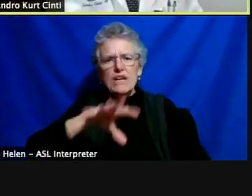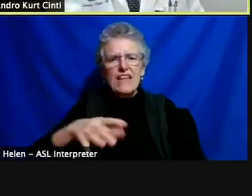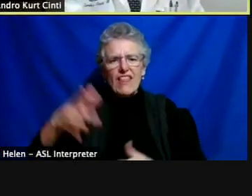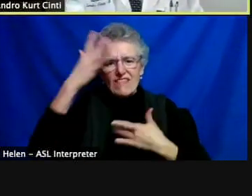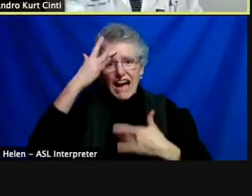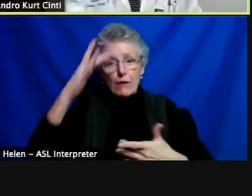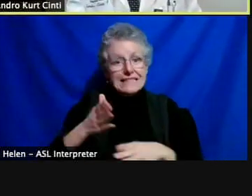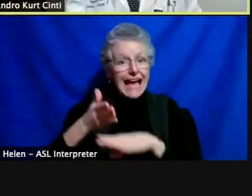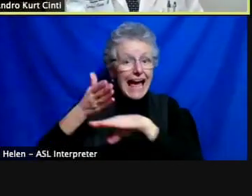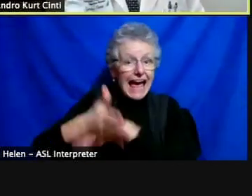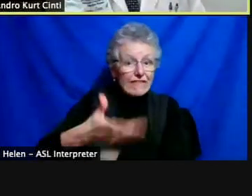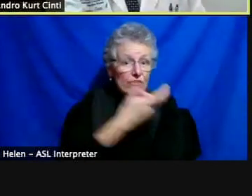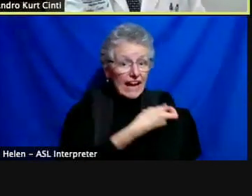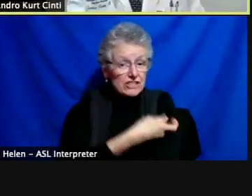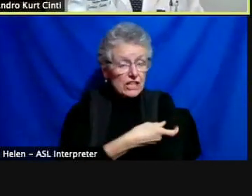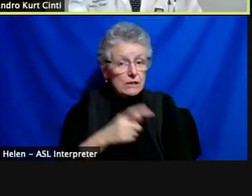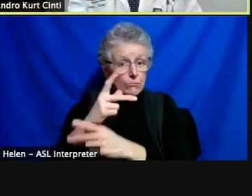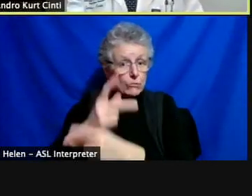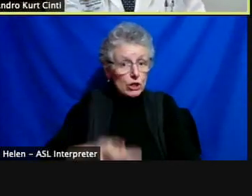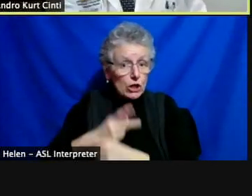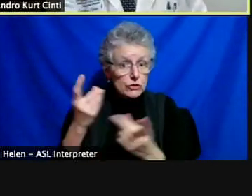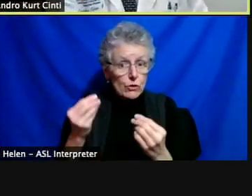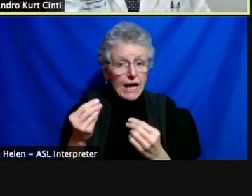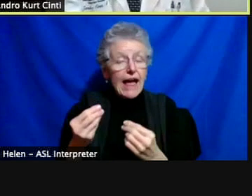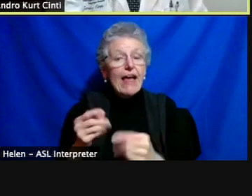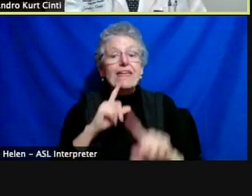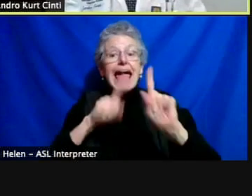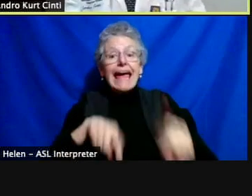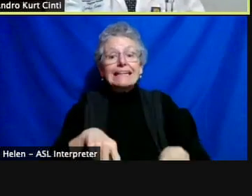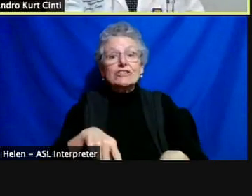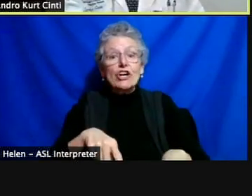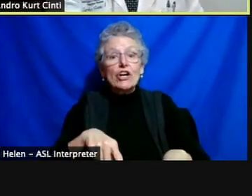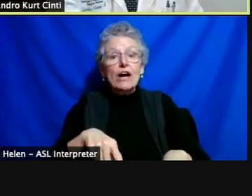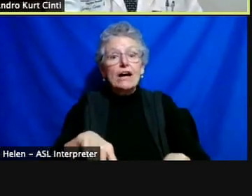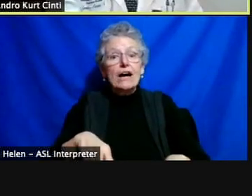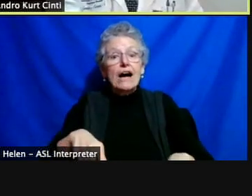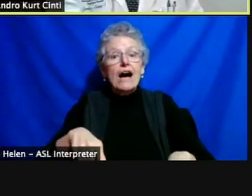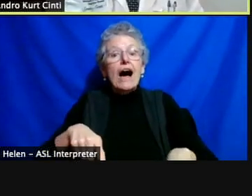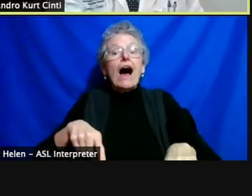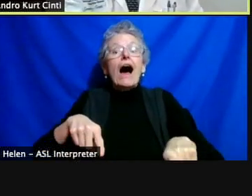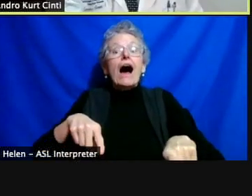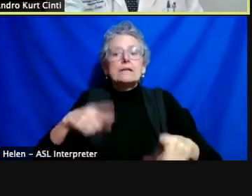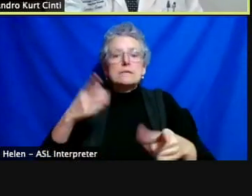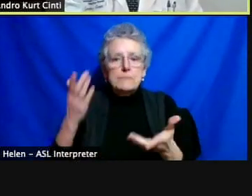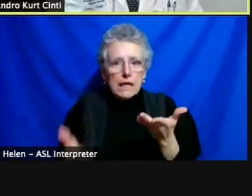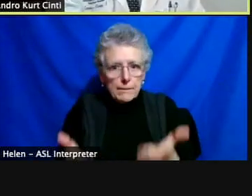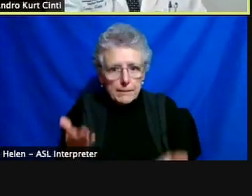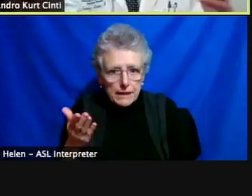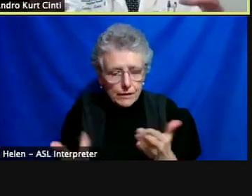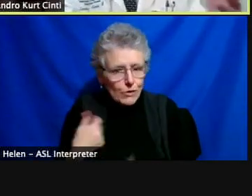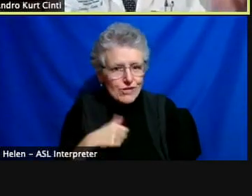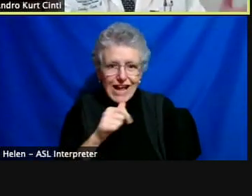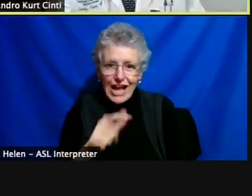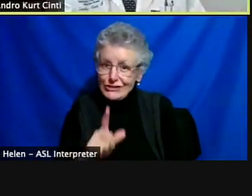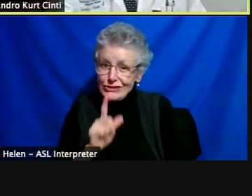The answer to that is a definite maybe. We're not completely sure. And that's why the mask won't come off